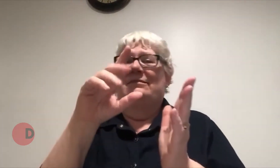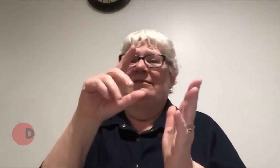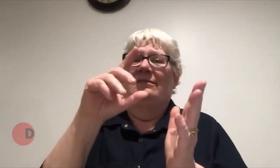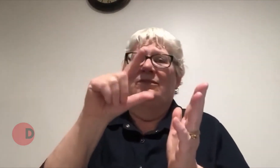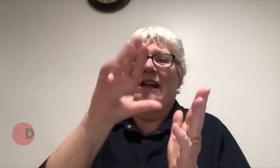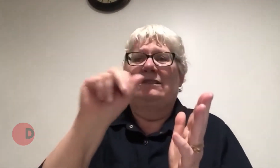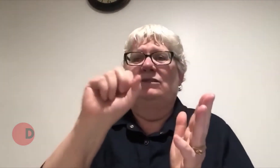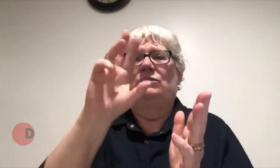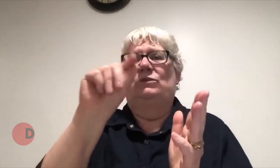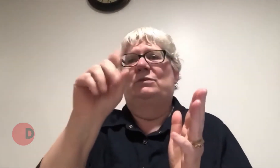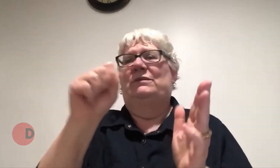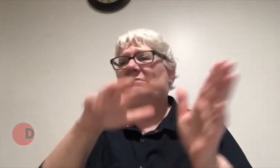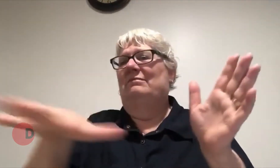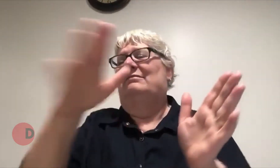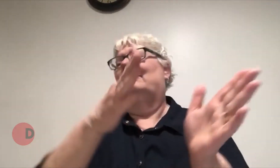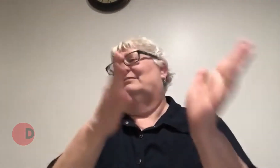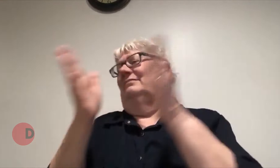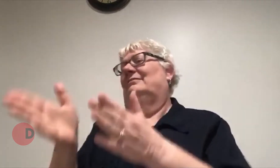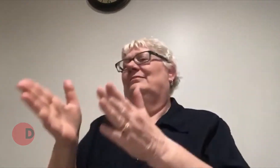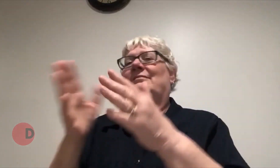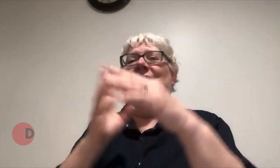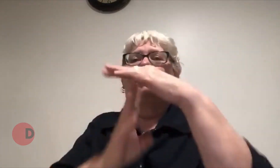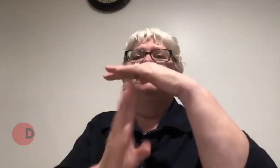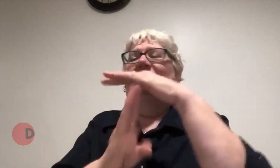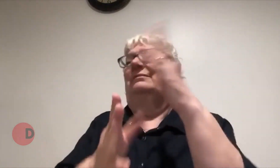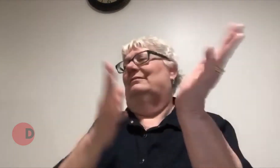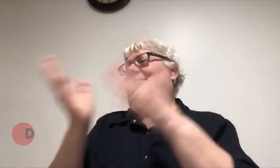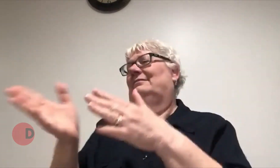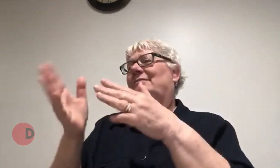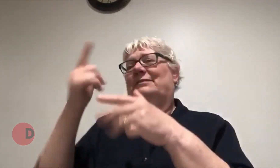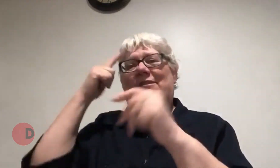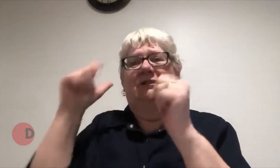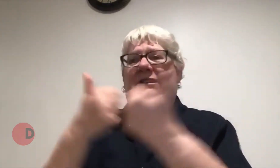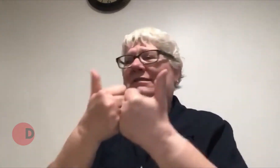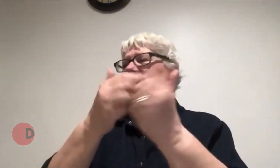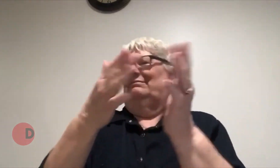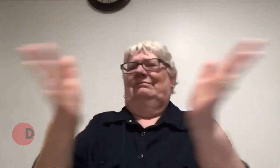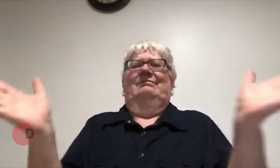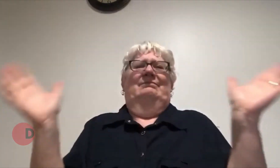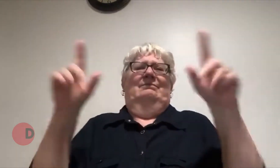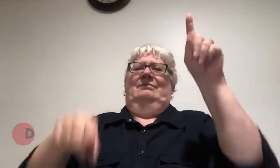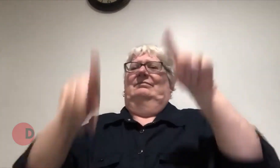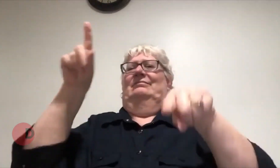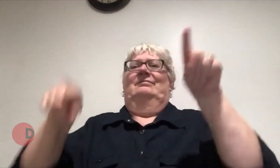grassroots, immigrants, mentally challenged and so forth.